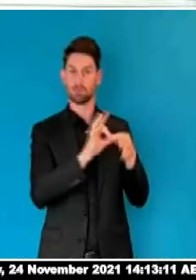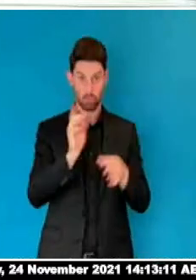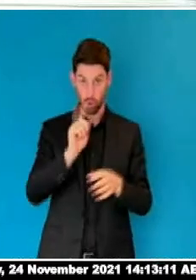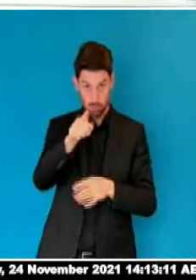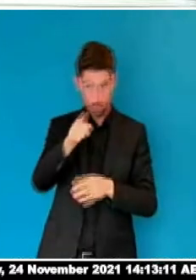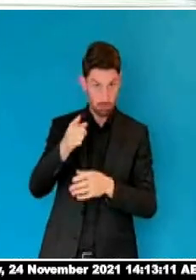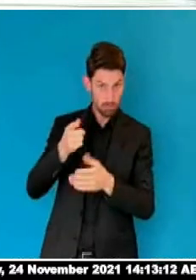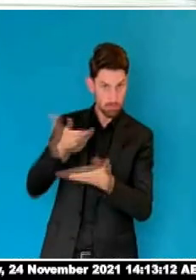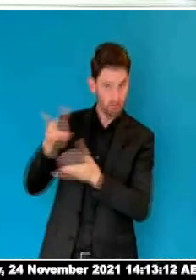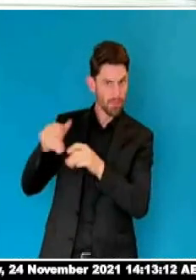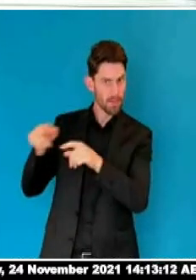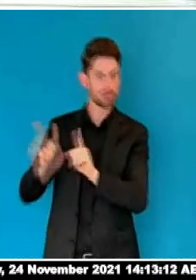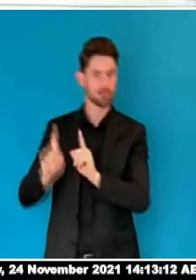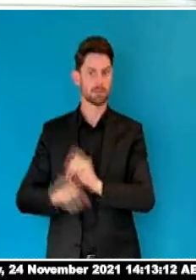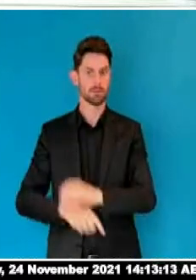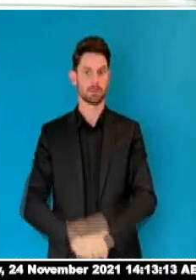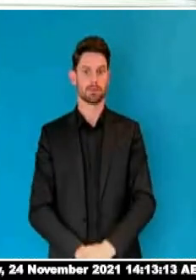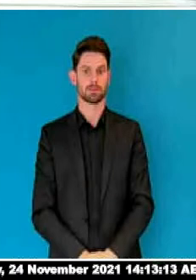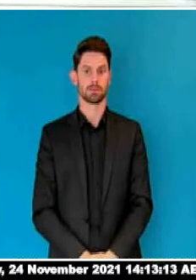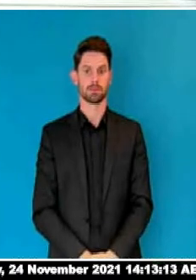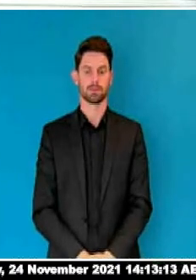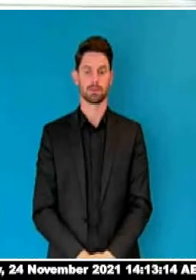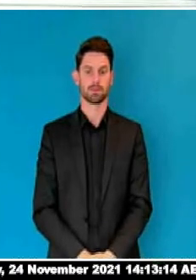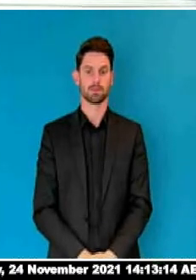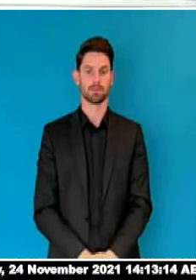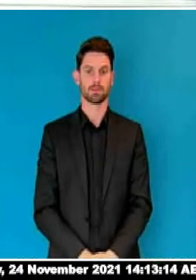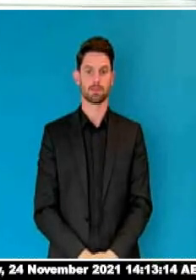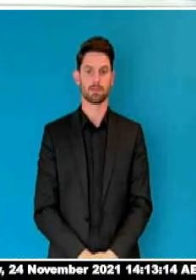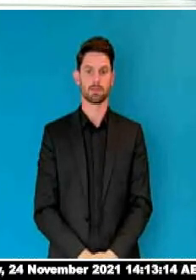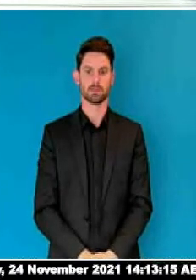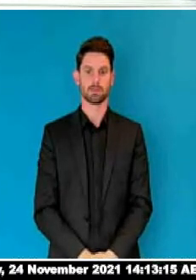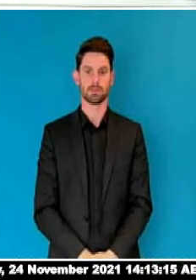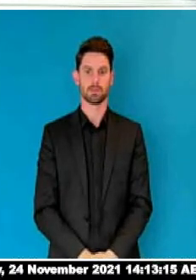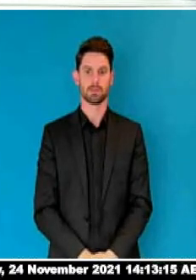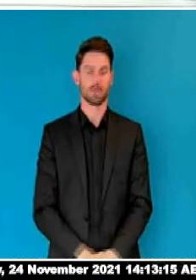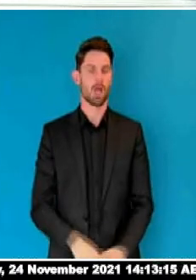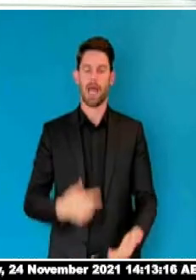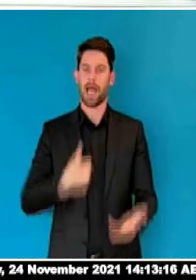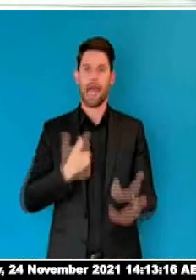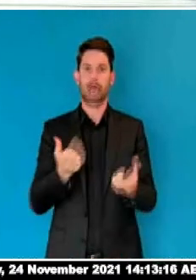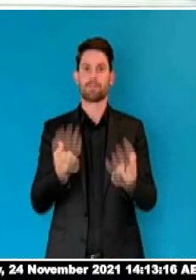I'm not sure that I've got anything I can say of any substance on that.